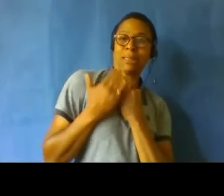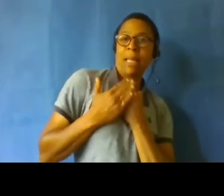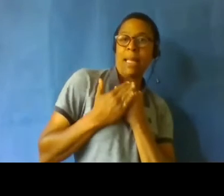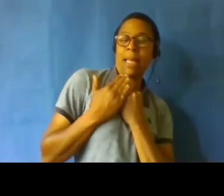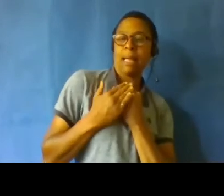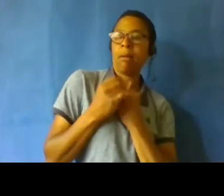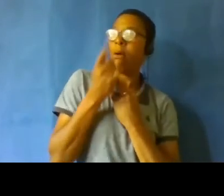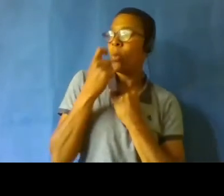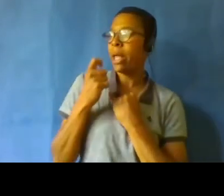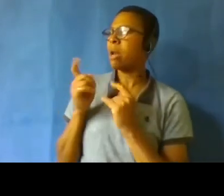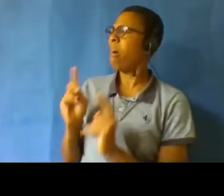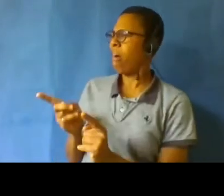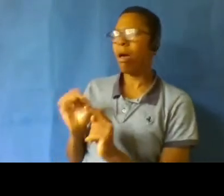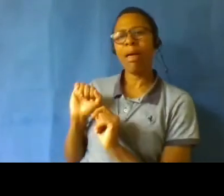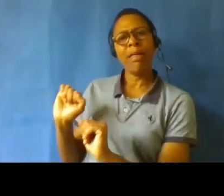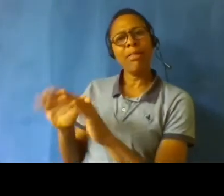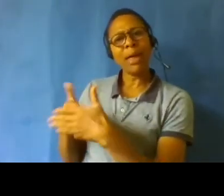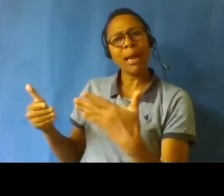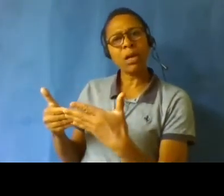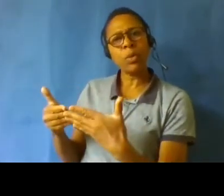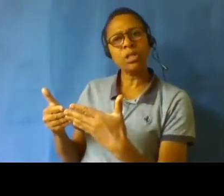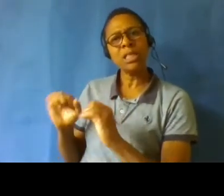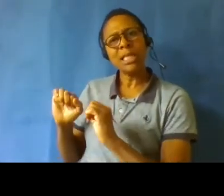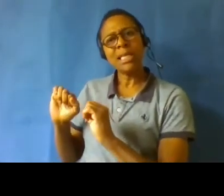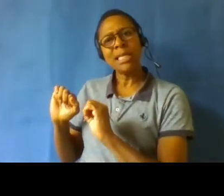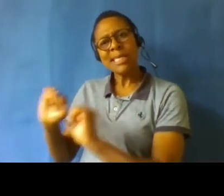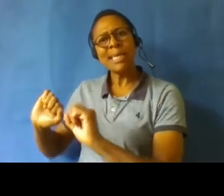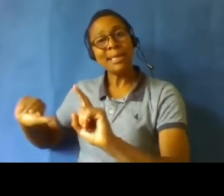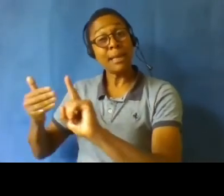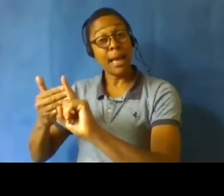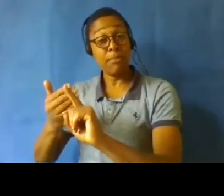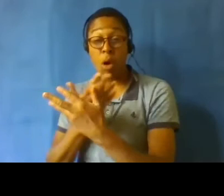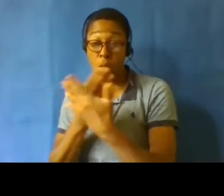identity formation the radical empathy and relationality with our environments